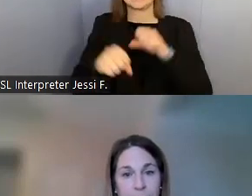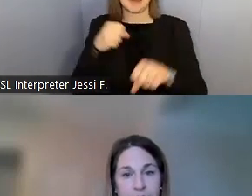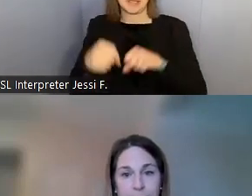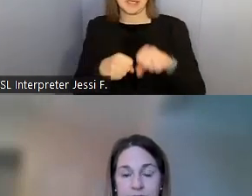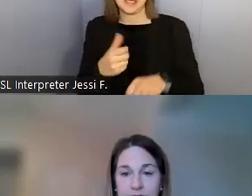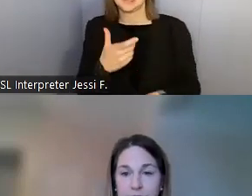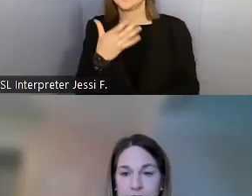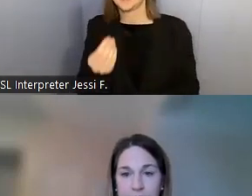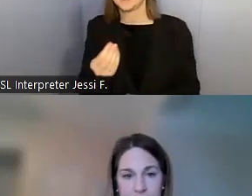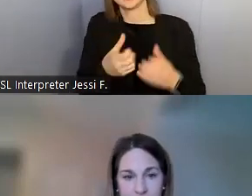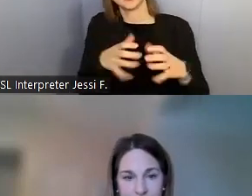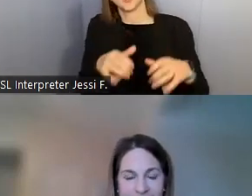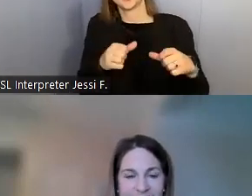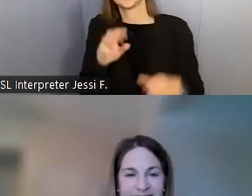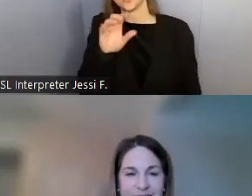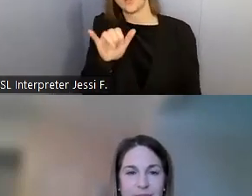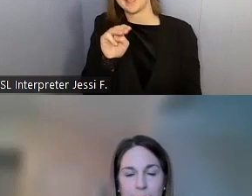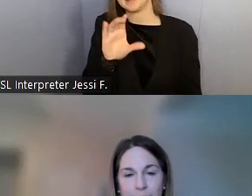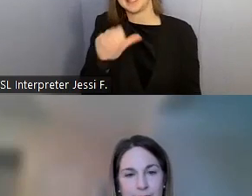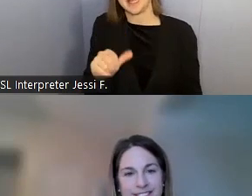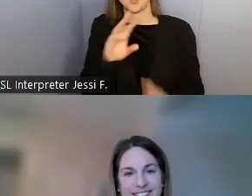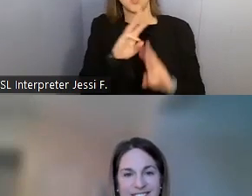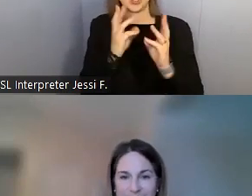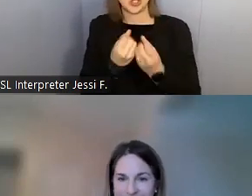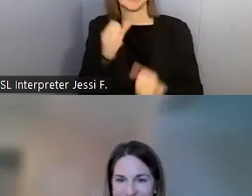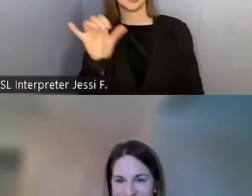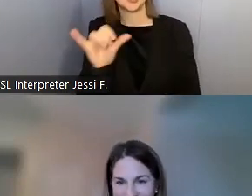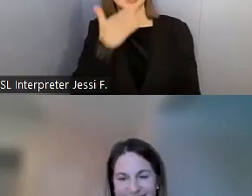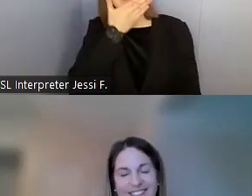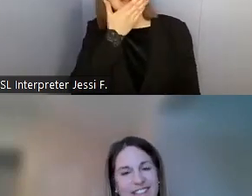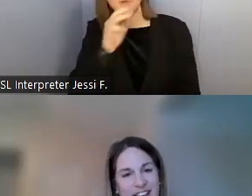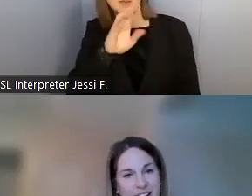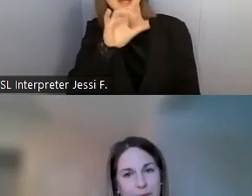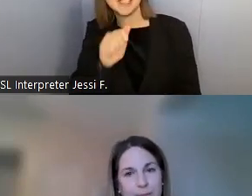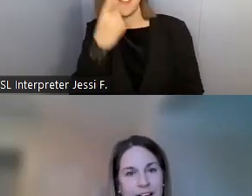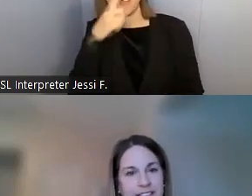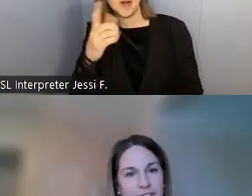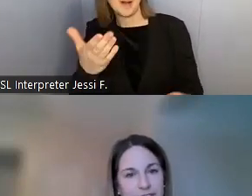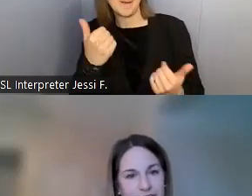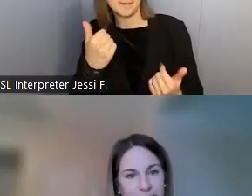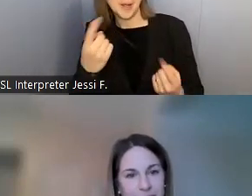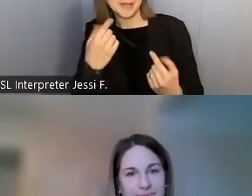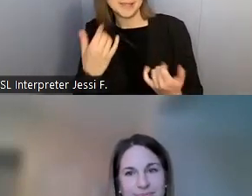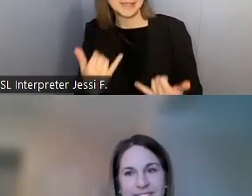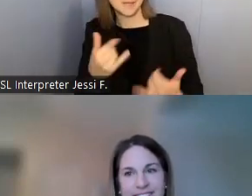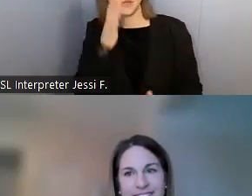for the YMCA of Greater Rochester. Thank you so much, Melissia, for being with us today. And with that, I will pass it over to you.